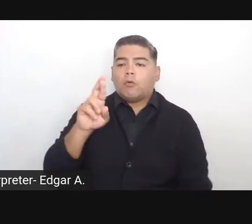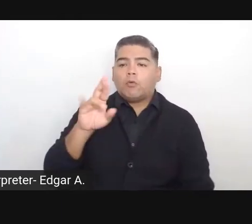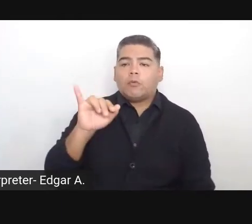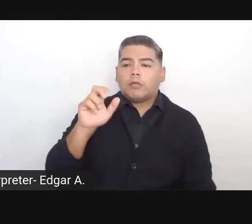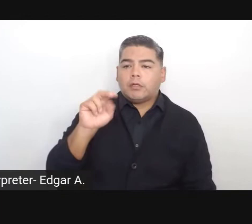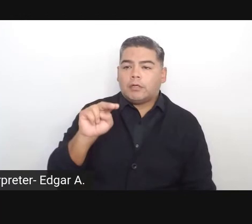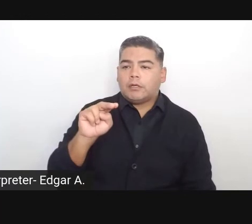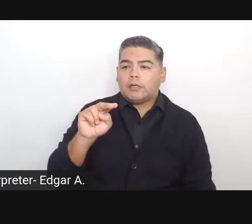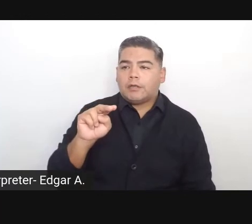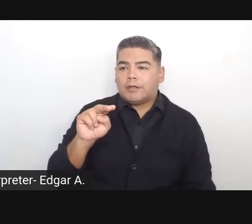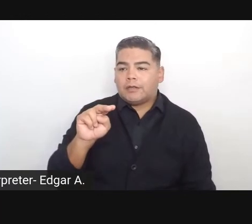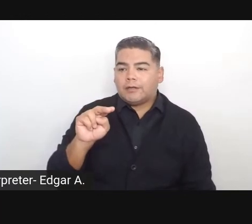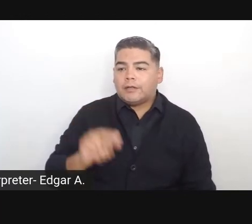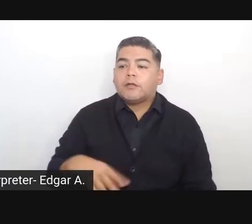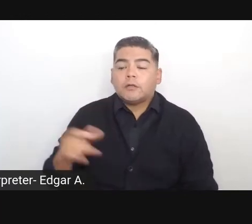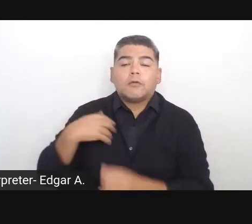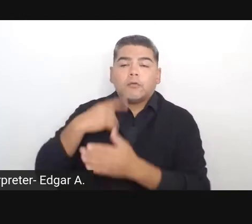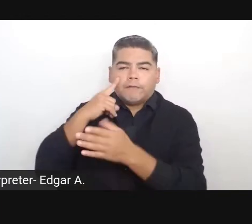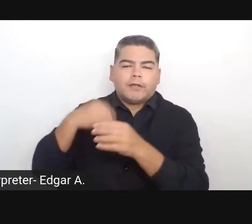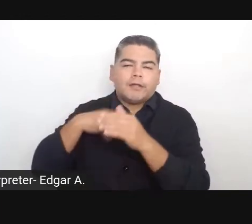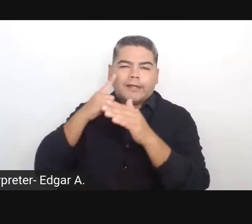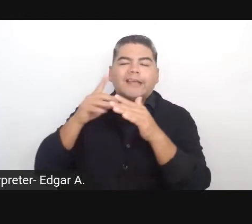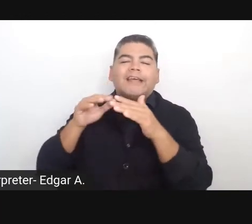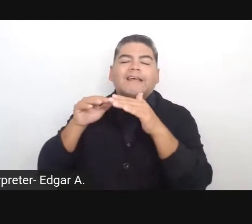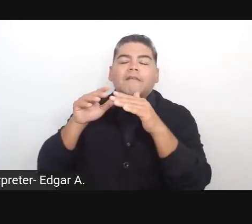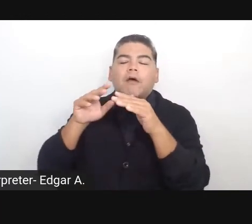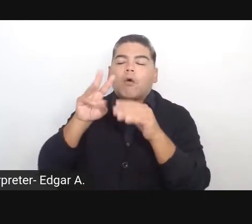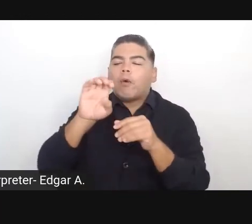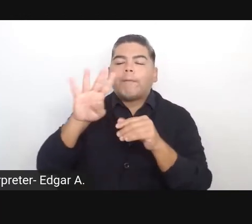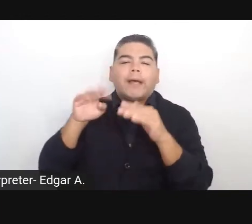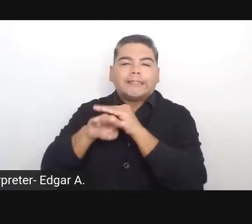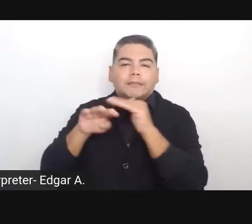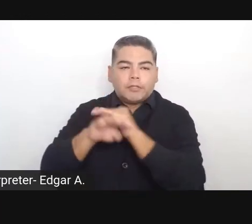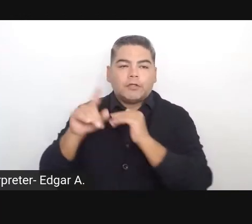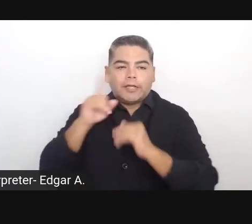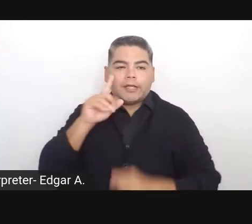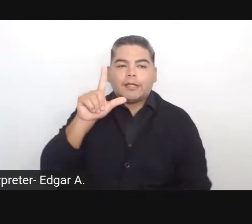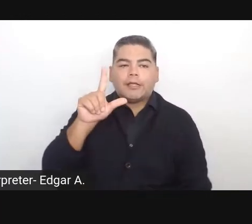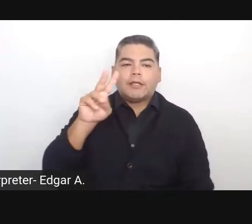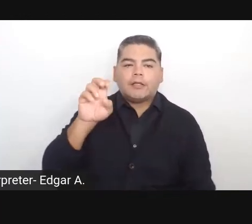She is a web accessibility specialist at Level Level in the Netherlands.